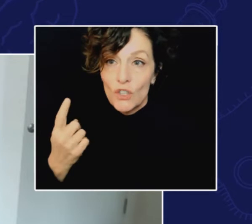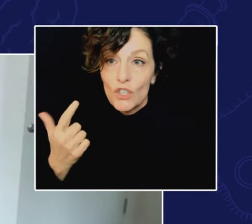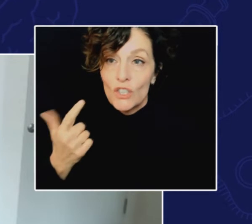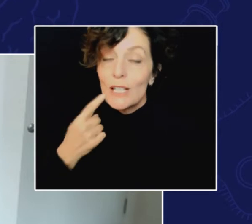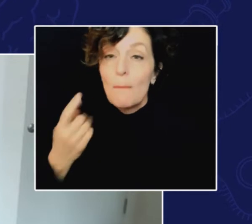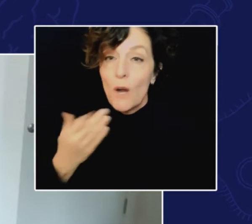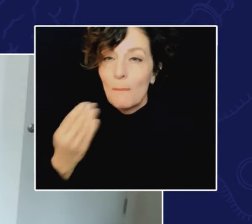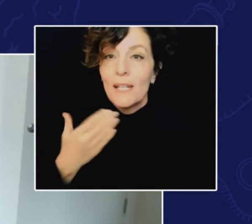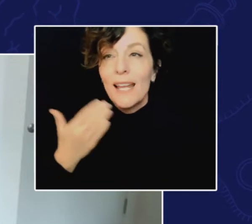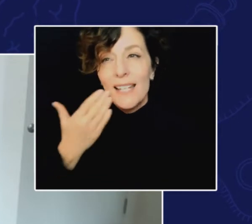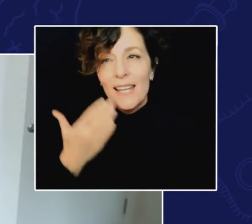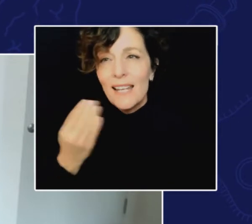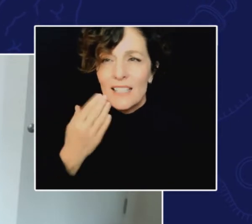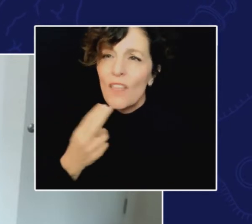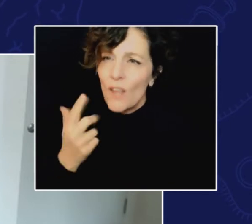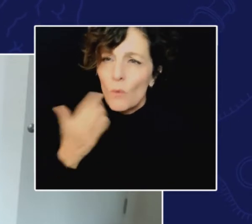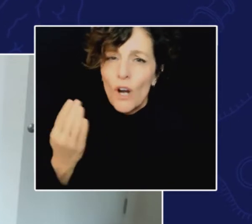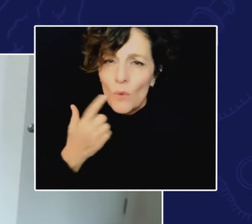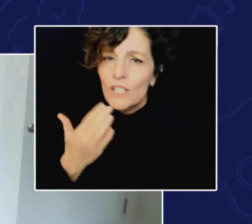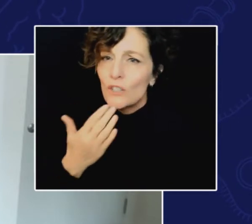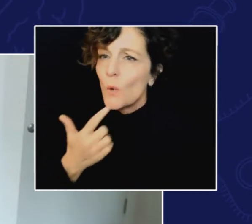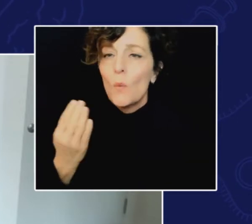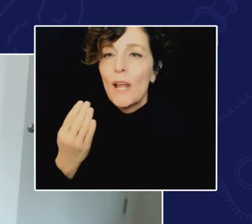In ENT, I think there were only two. And when I --